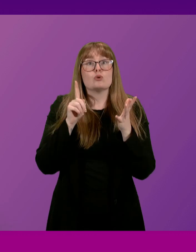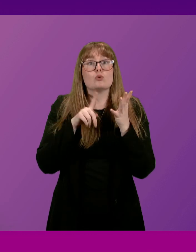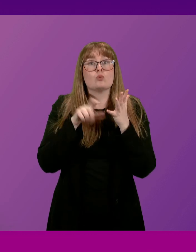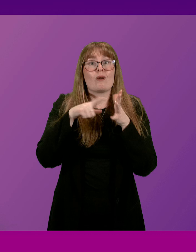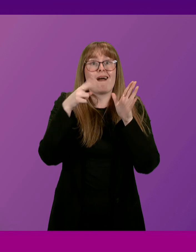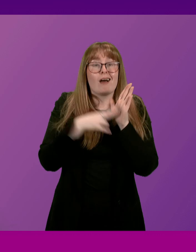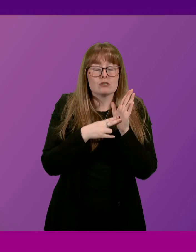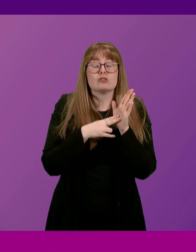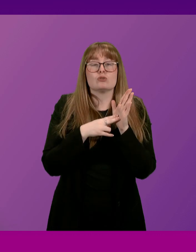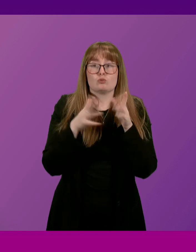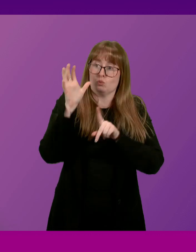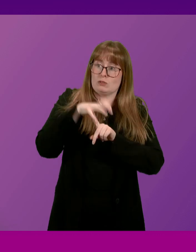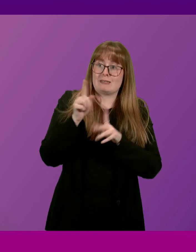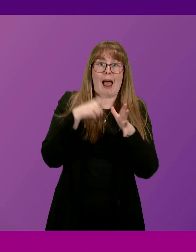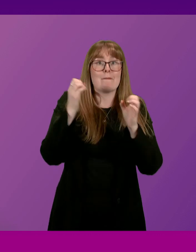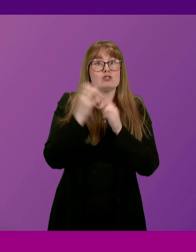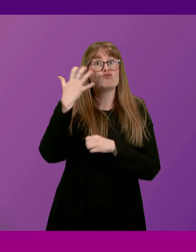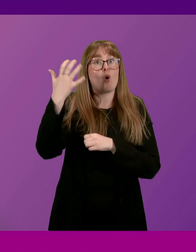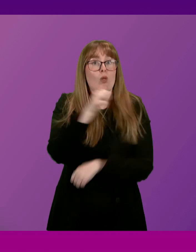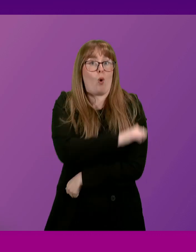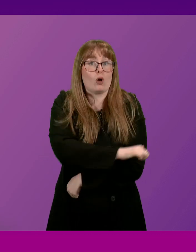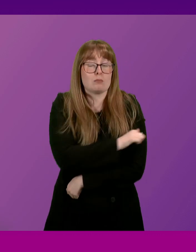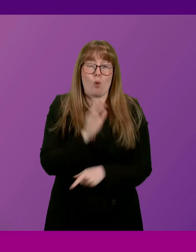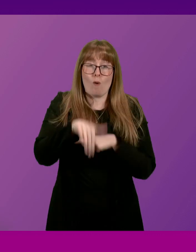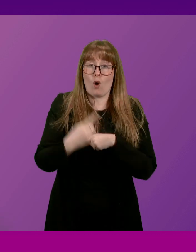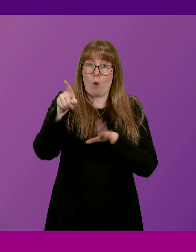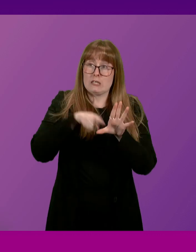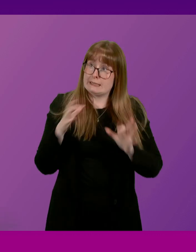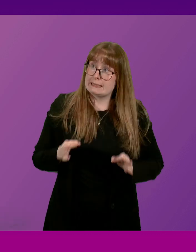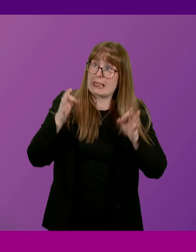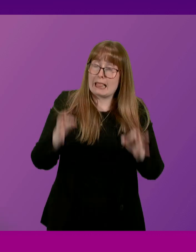cancer facility at Aberdeen Royal infirmary is facing more than a year’s delay before opening.